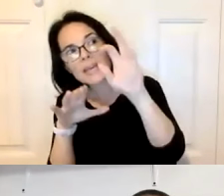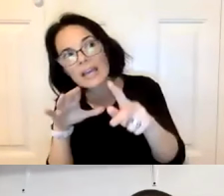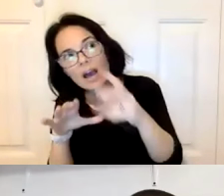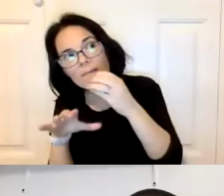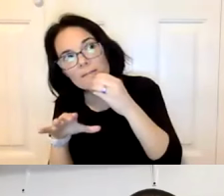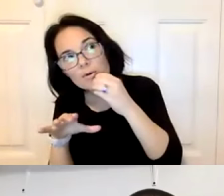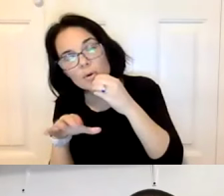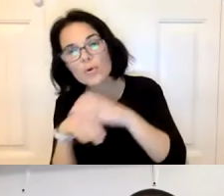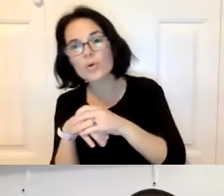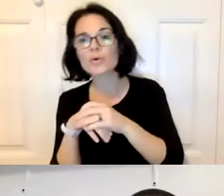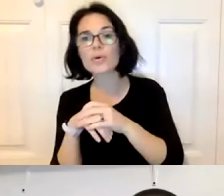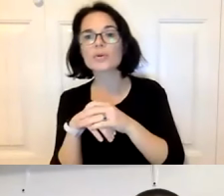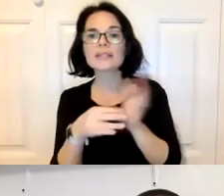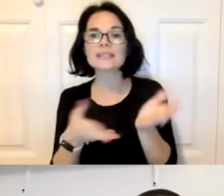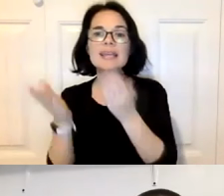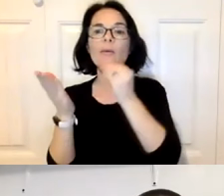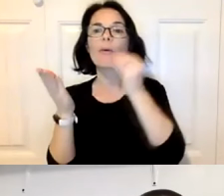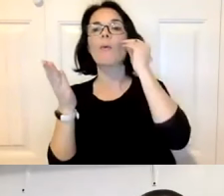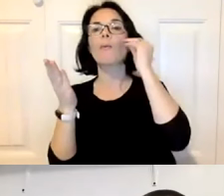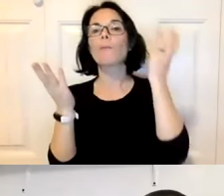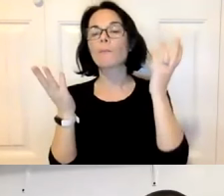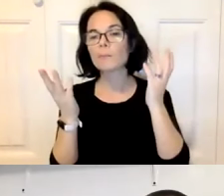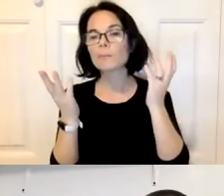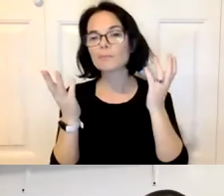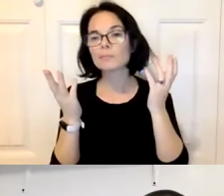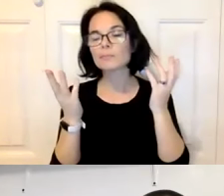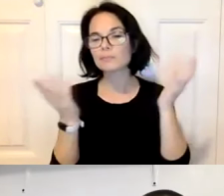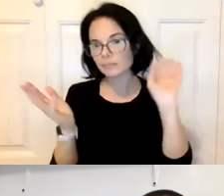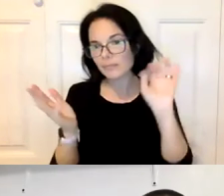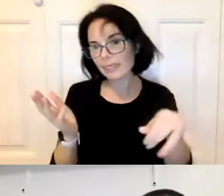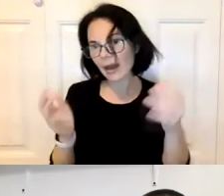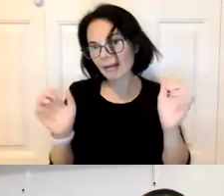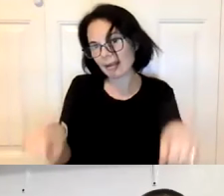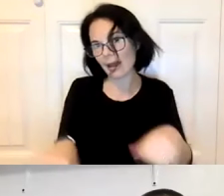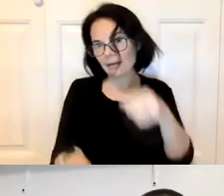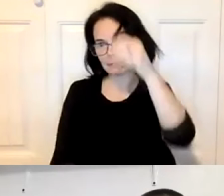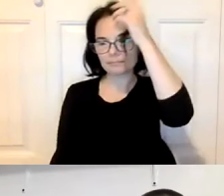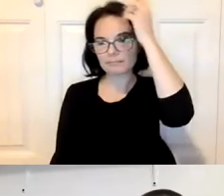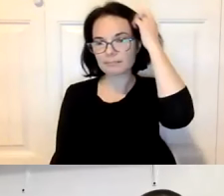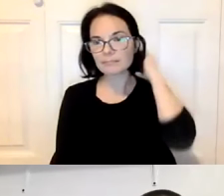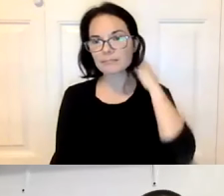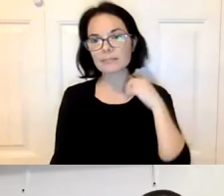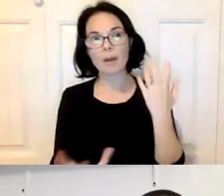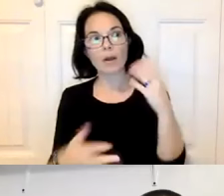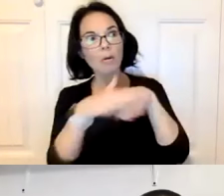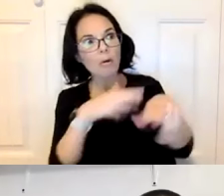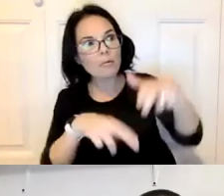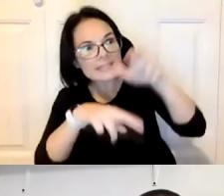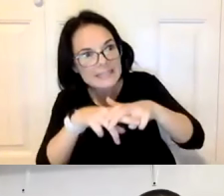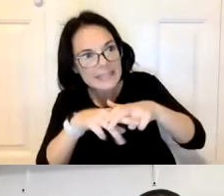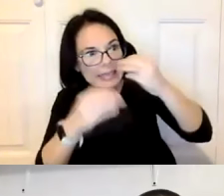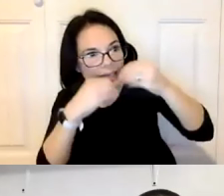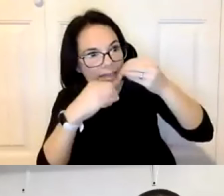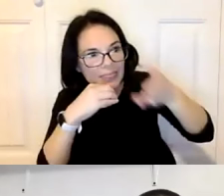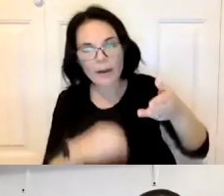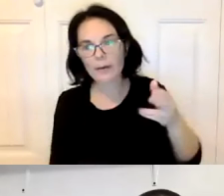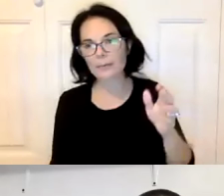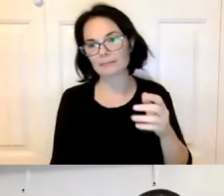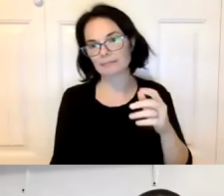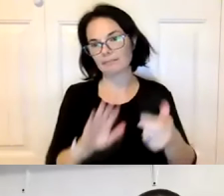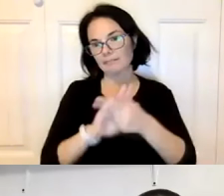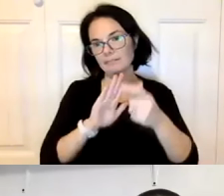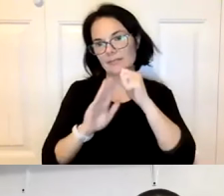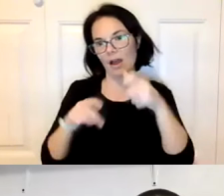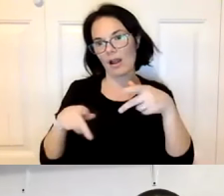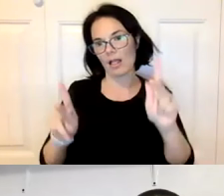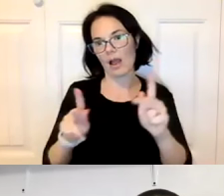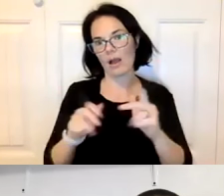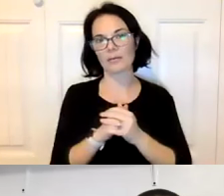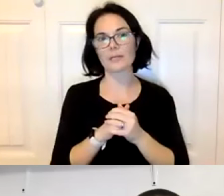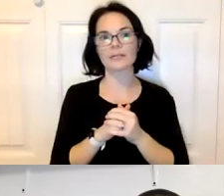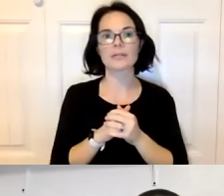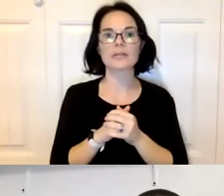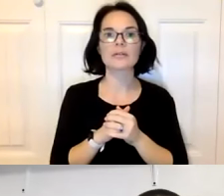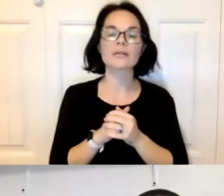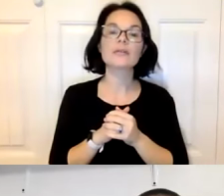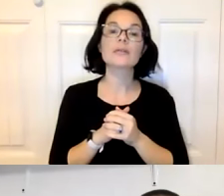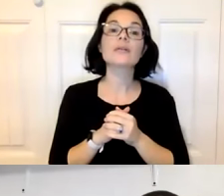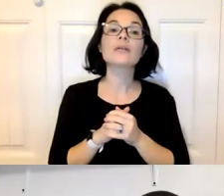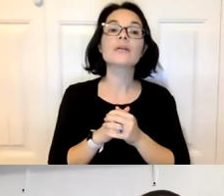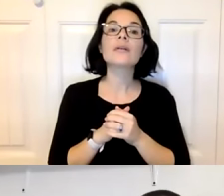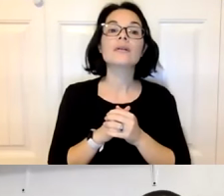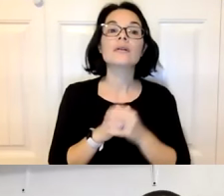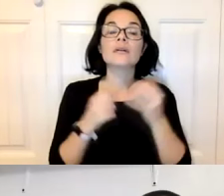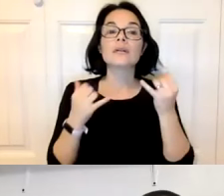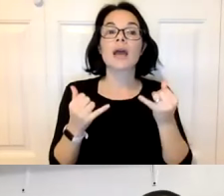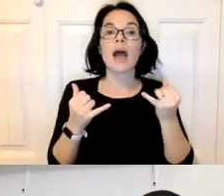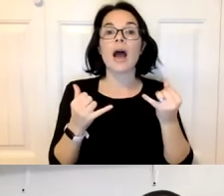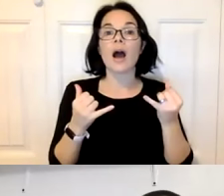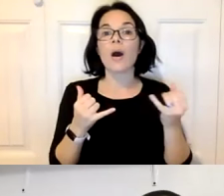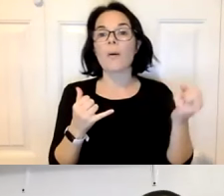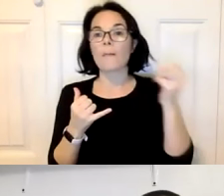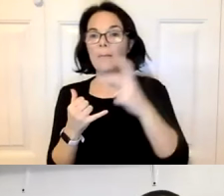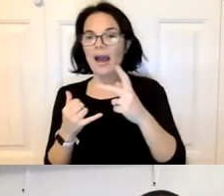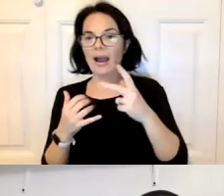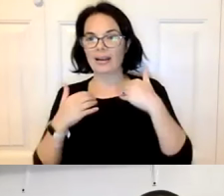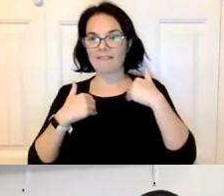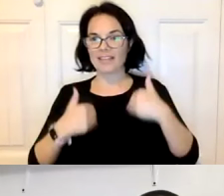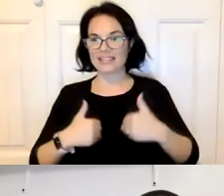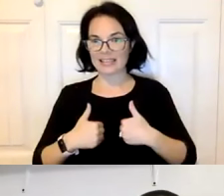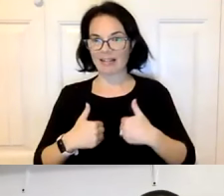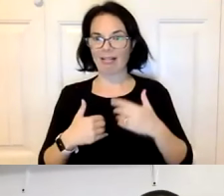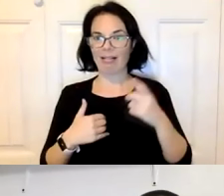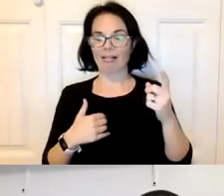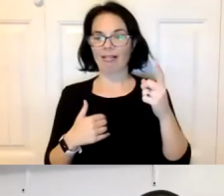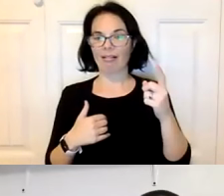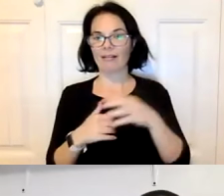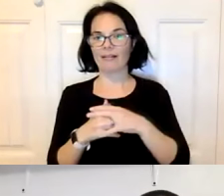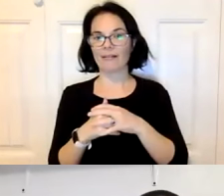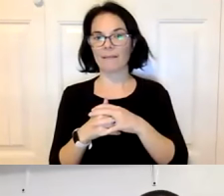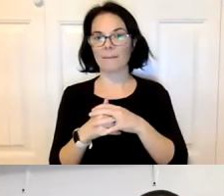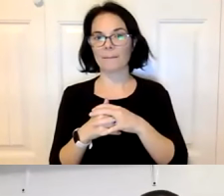And as for resuming indoor and outdoor operations, they do not have an exact date.